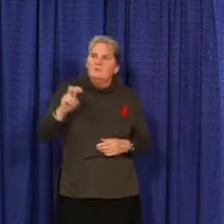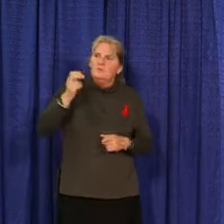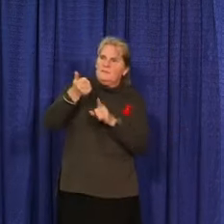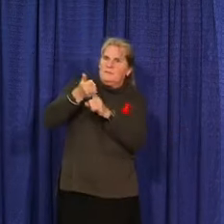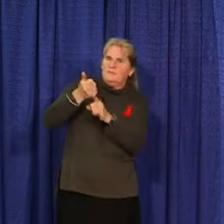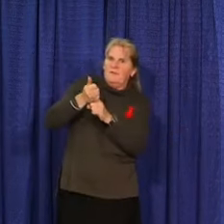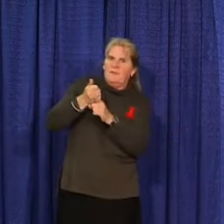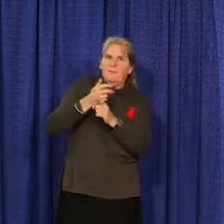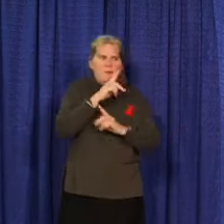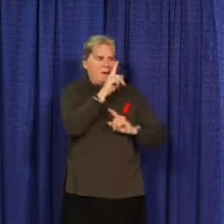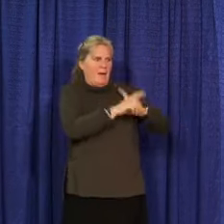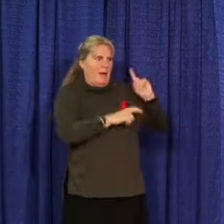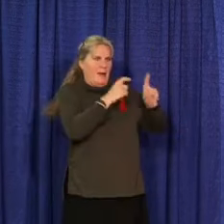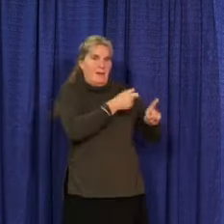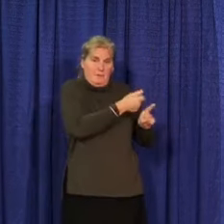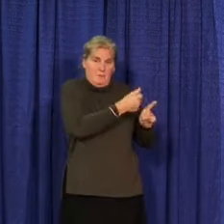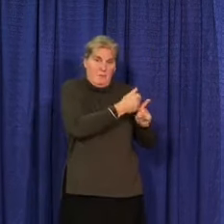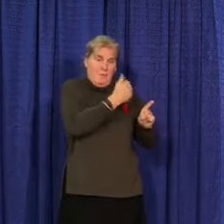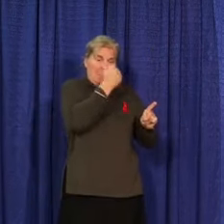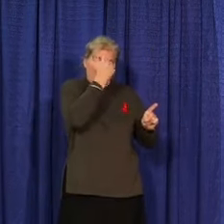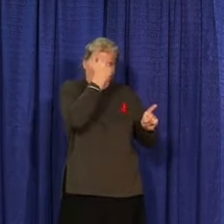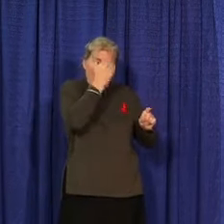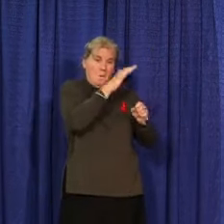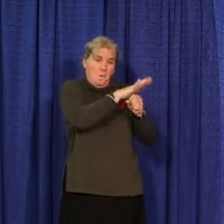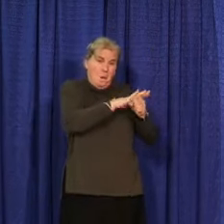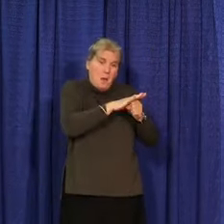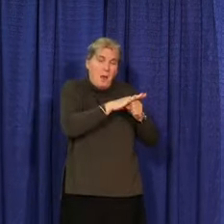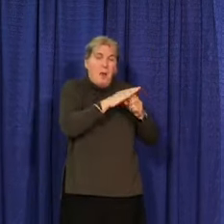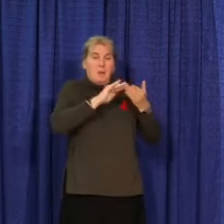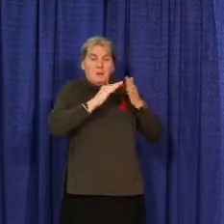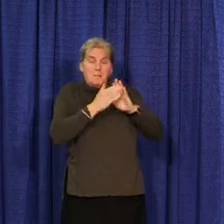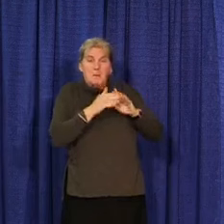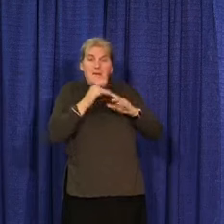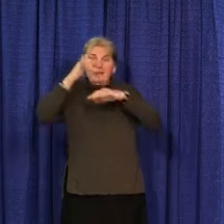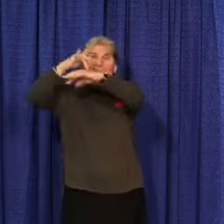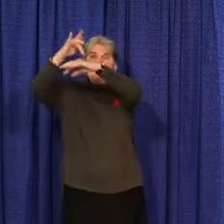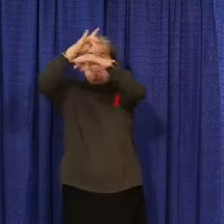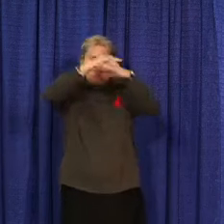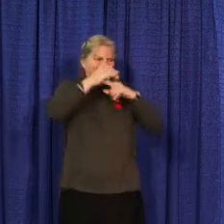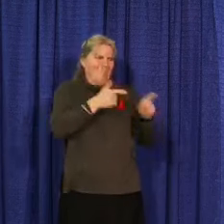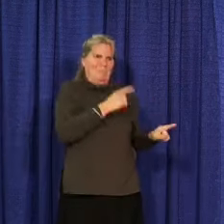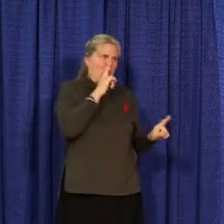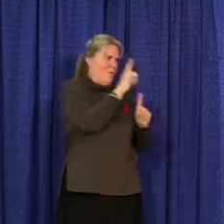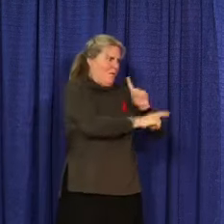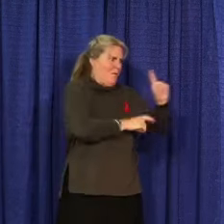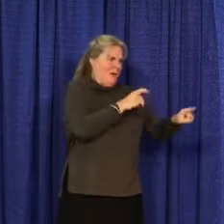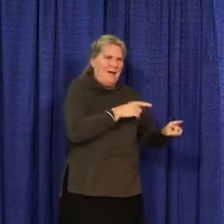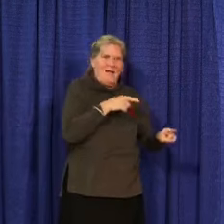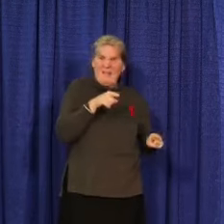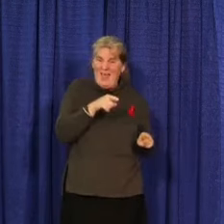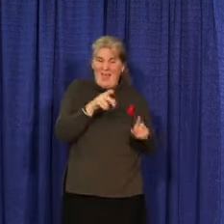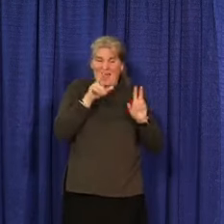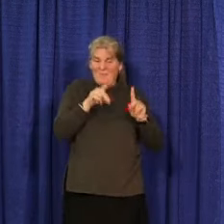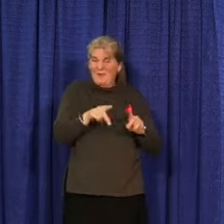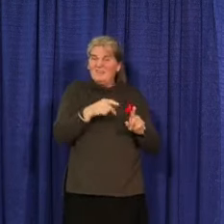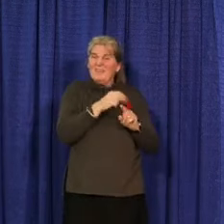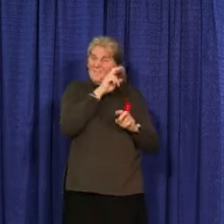that neither the tourists nor the interviewers are necessarily familiar with the community they visited. They do not remember the